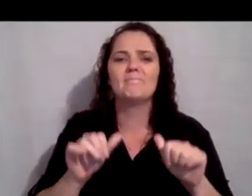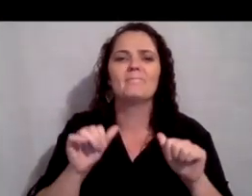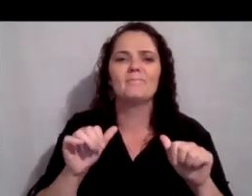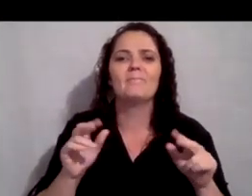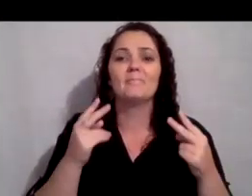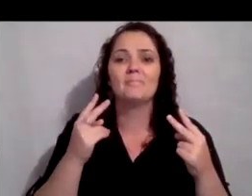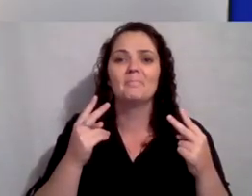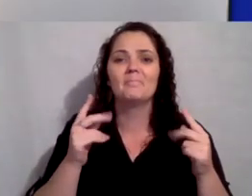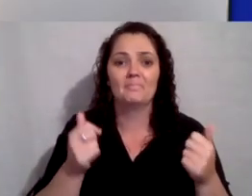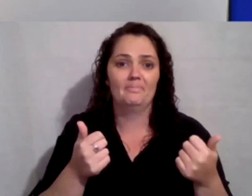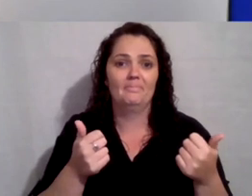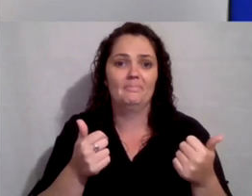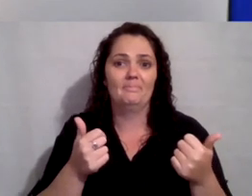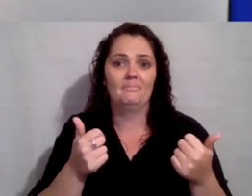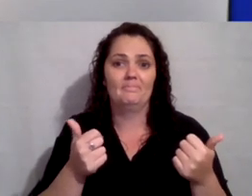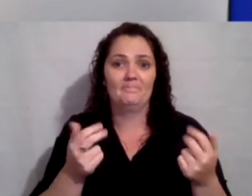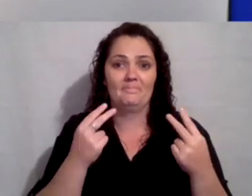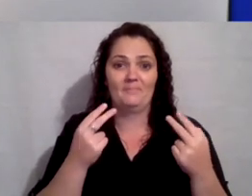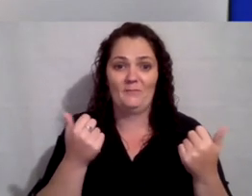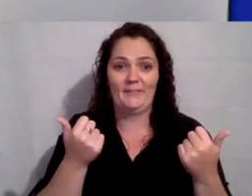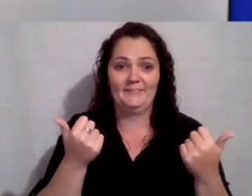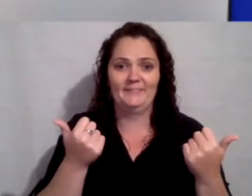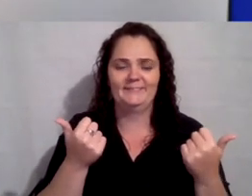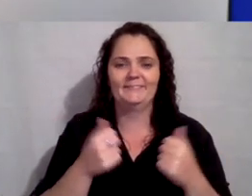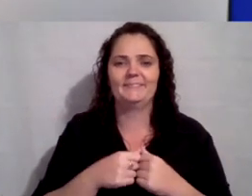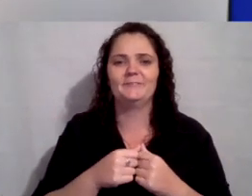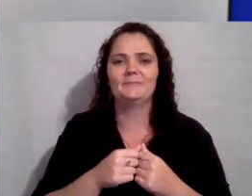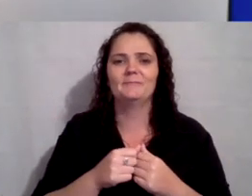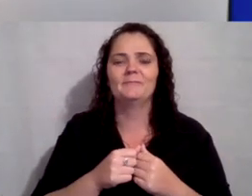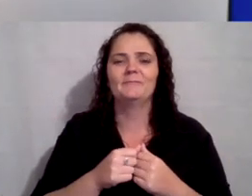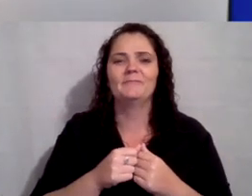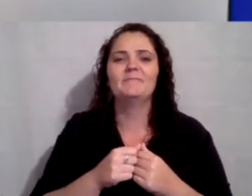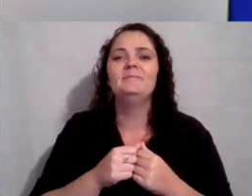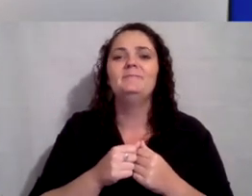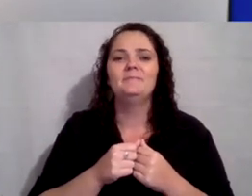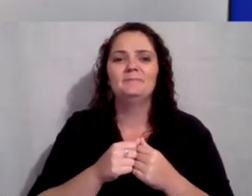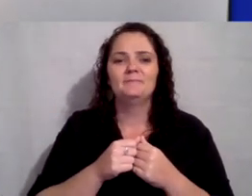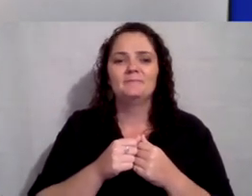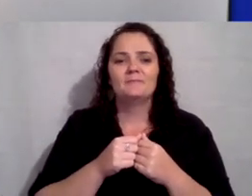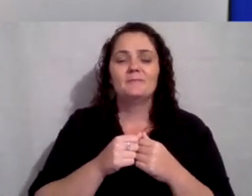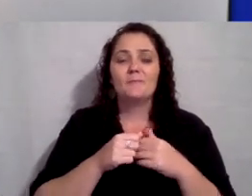Now I’ll wait till all y'all can see me again. Am I back? Okay I'm back, excellent.